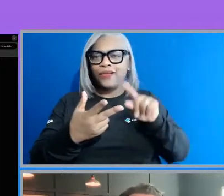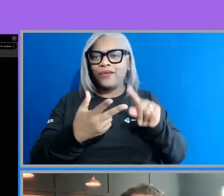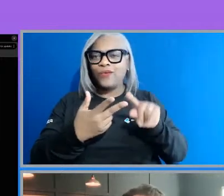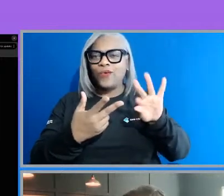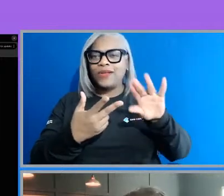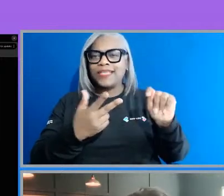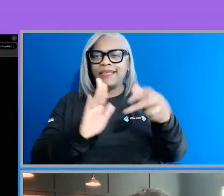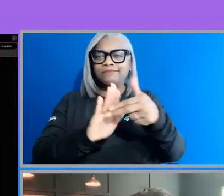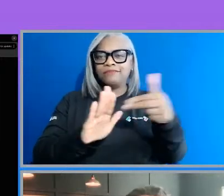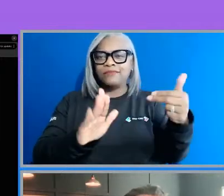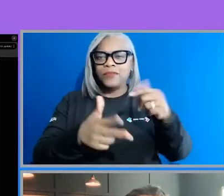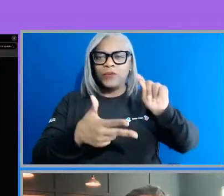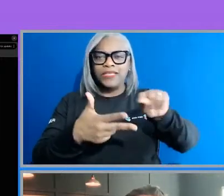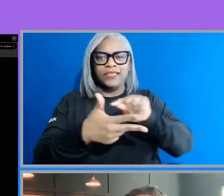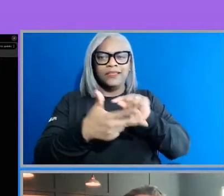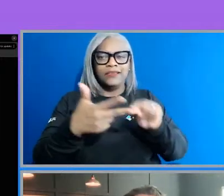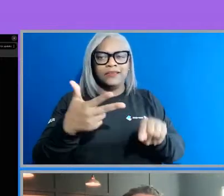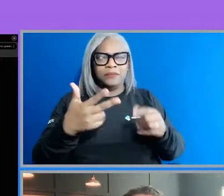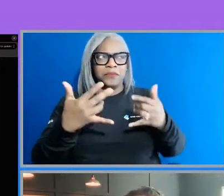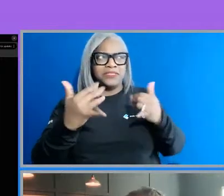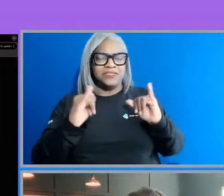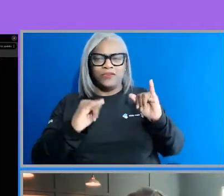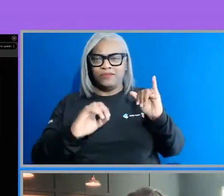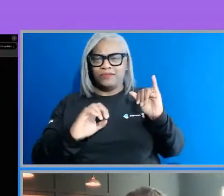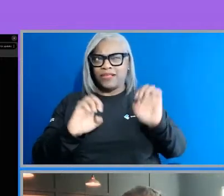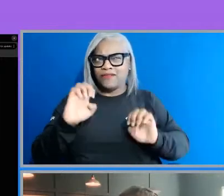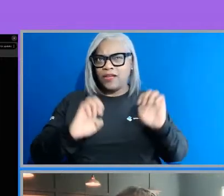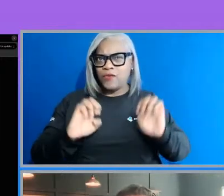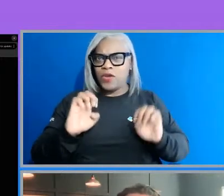still evaluate. Did we kind of really satisfy that even when we